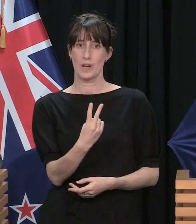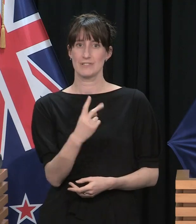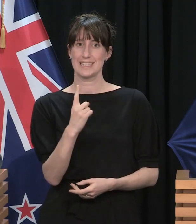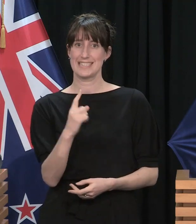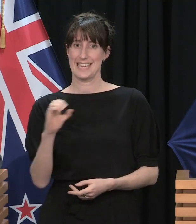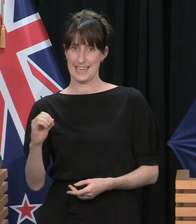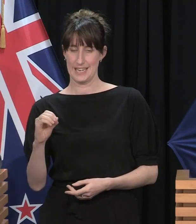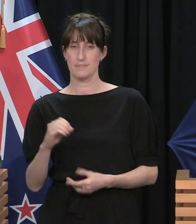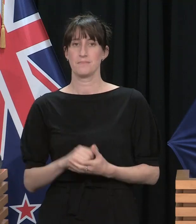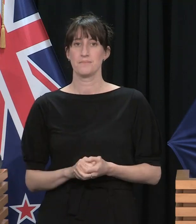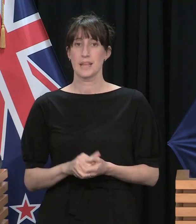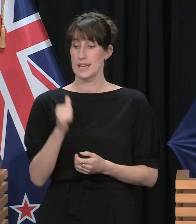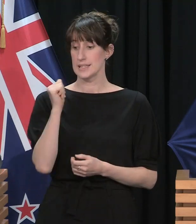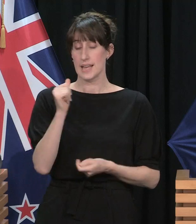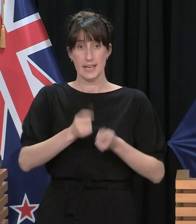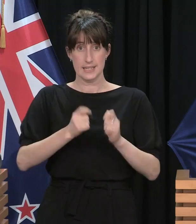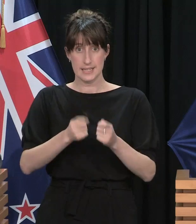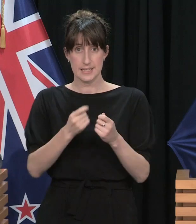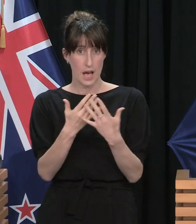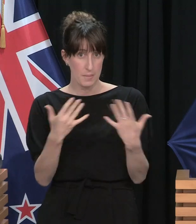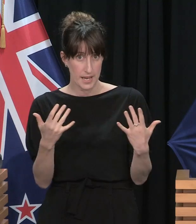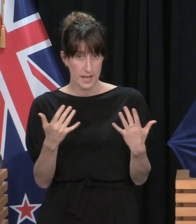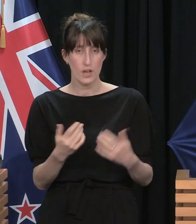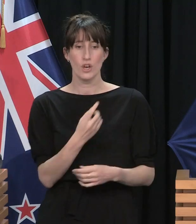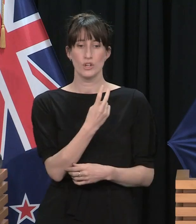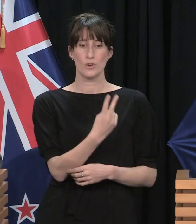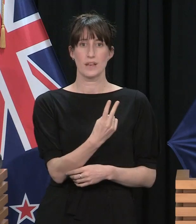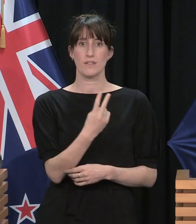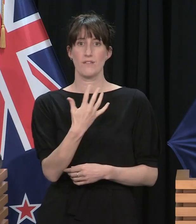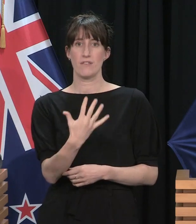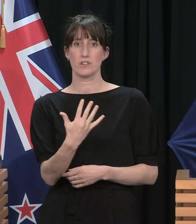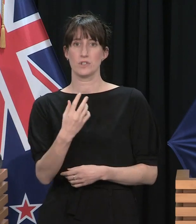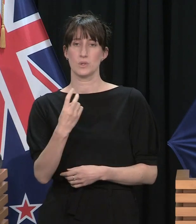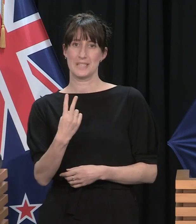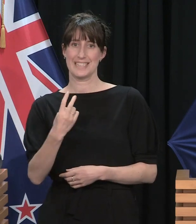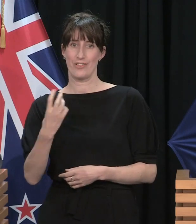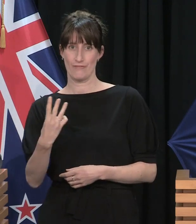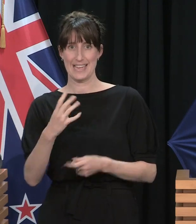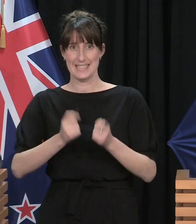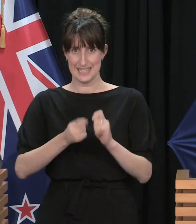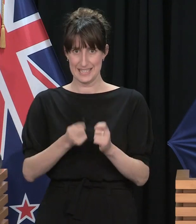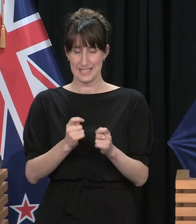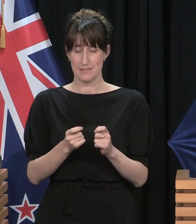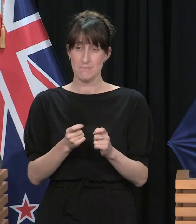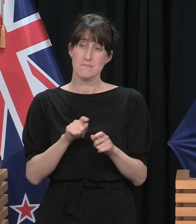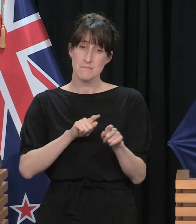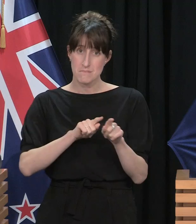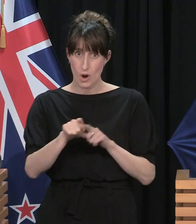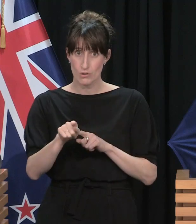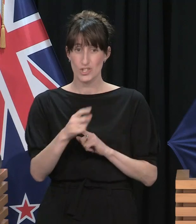confirmed cases now sits at